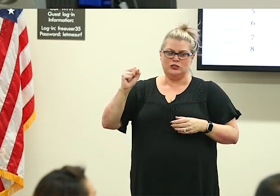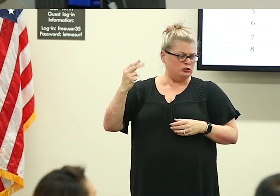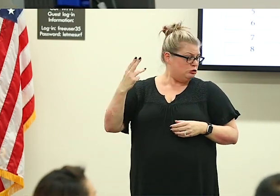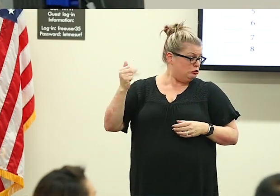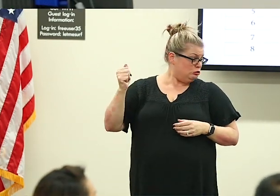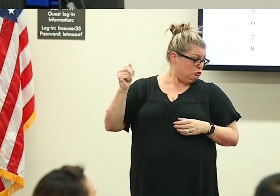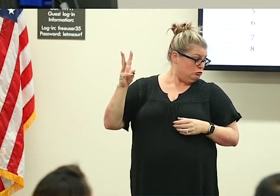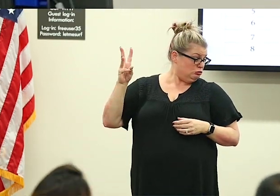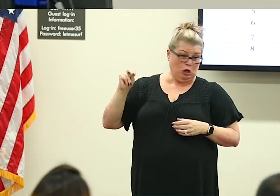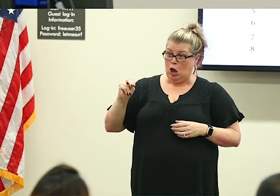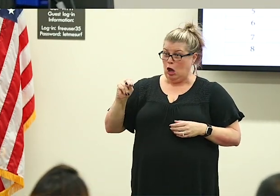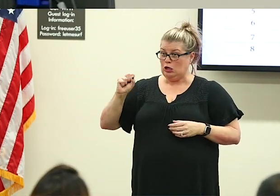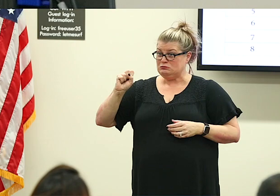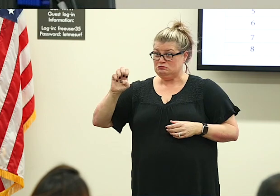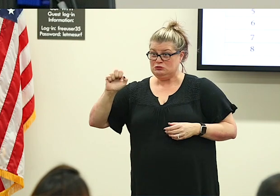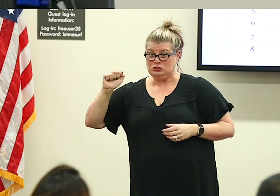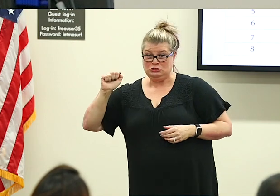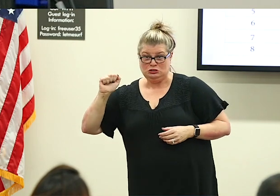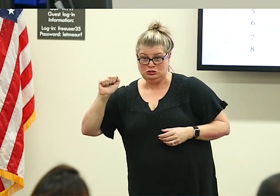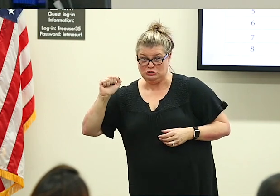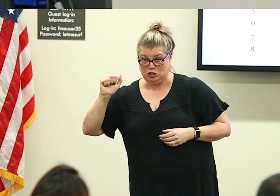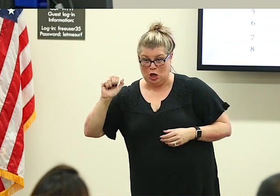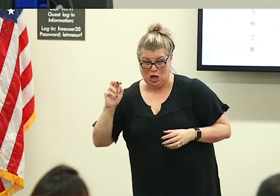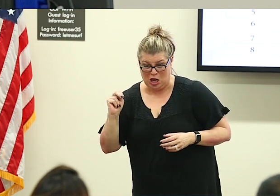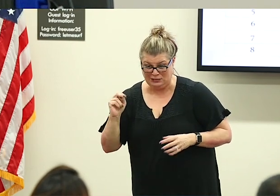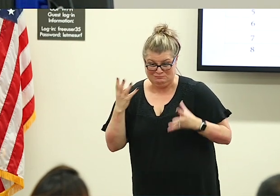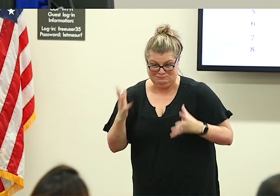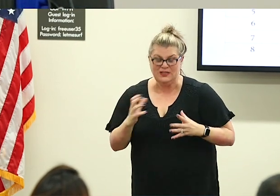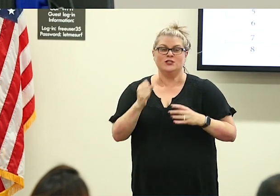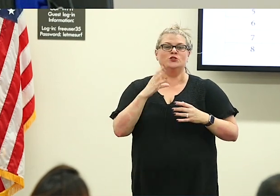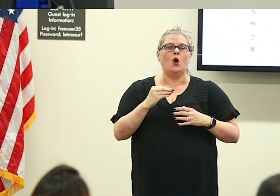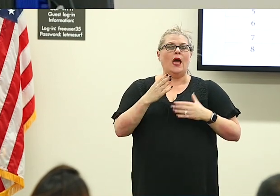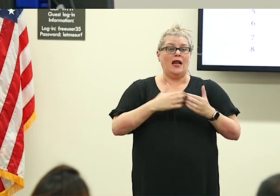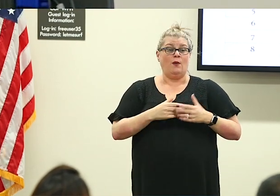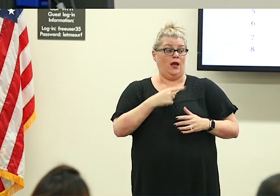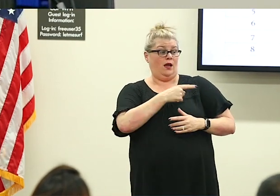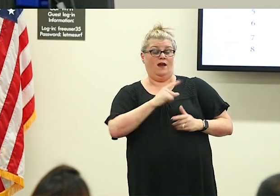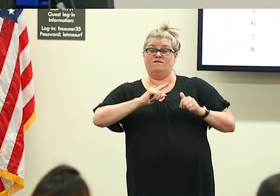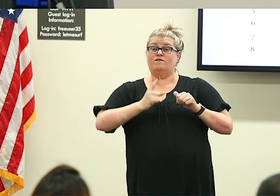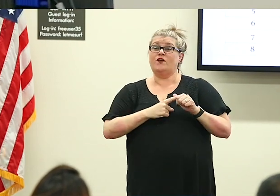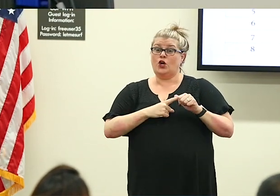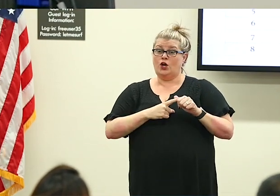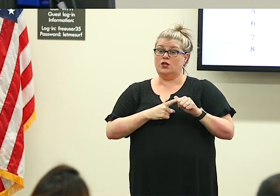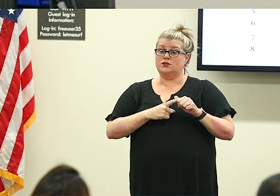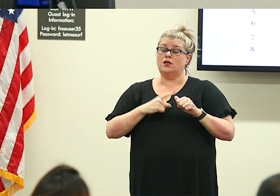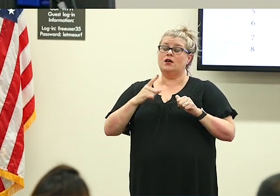I just want to note that since Sean, First Republic's been working with